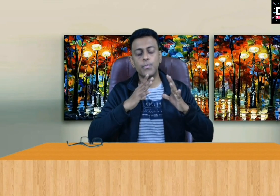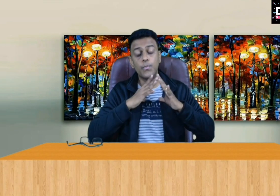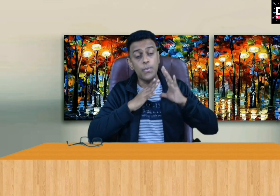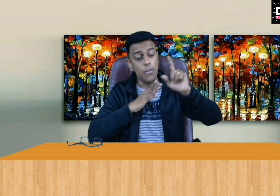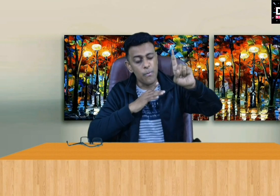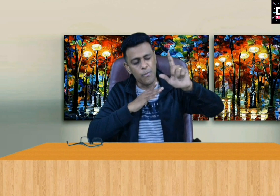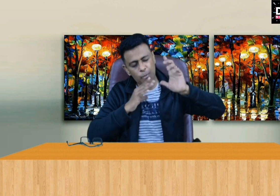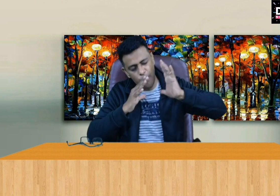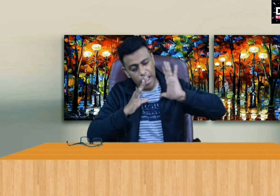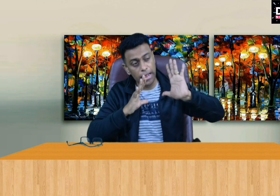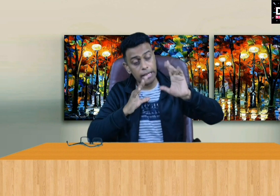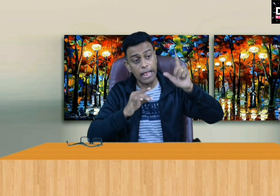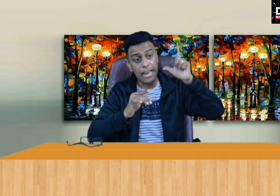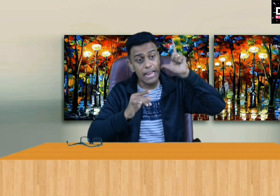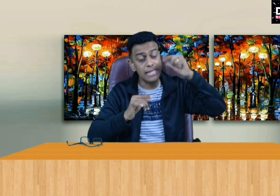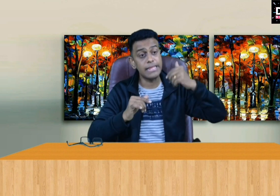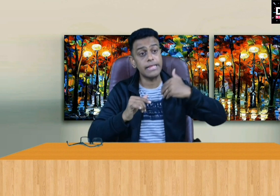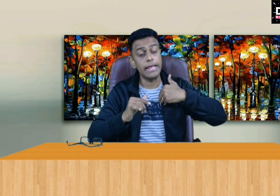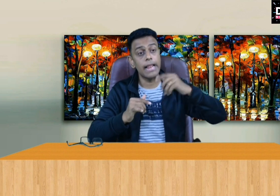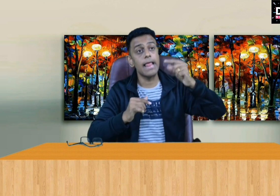Wait Listen to me!